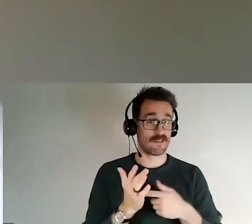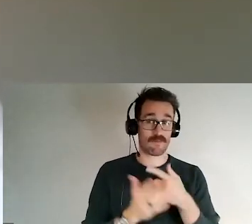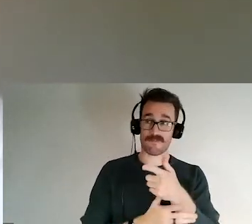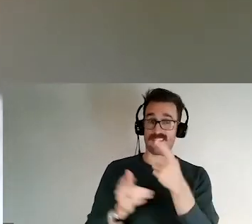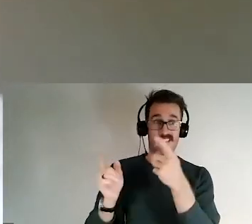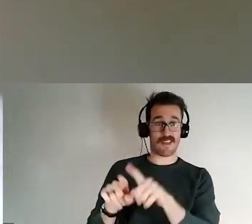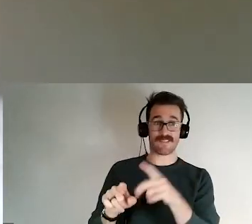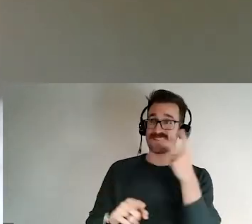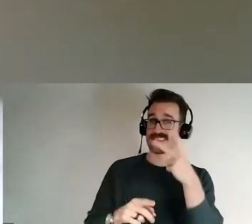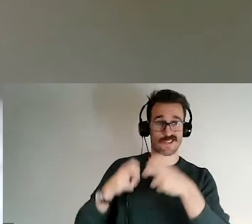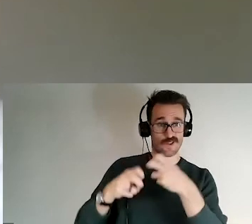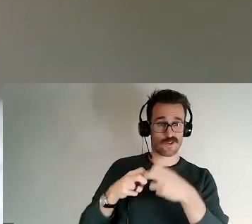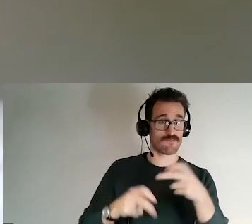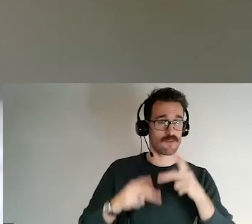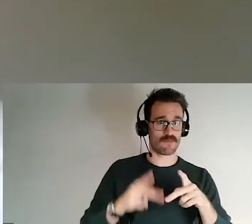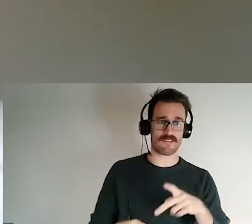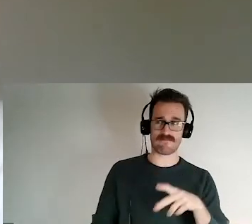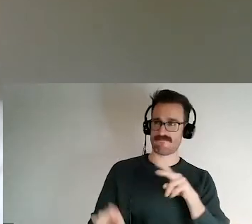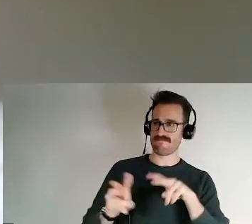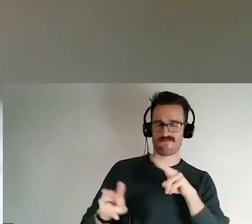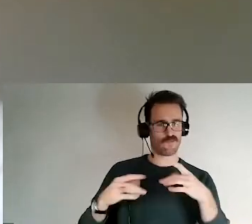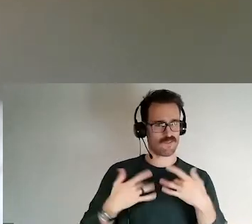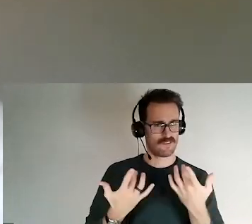they may be erroneously attributed to causes other than the condition.